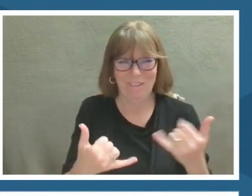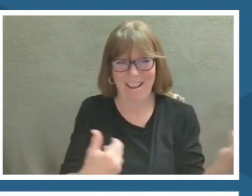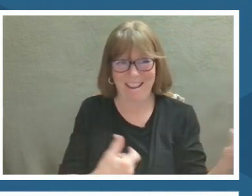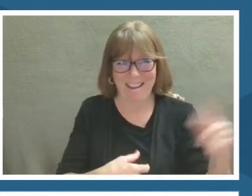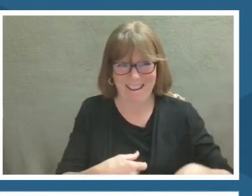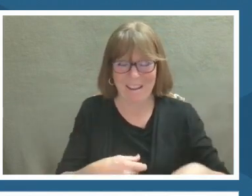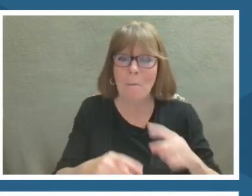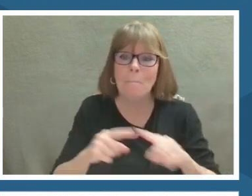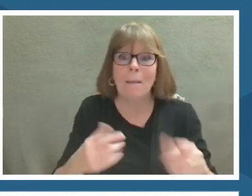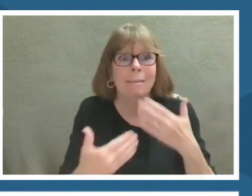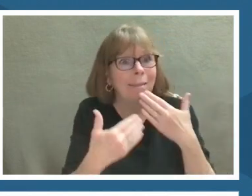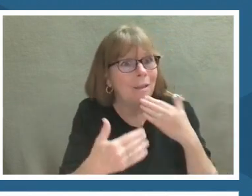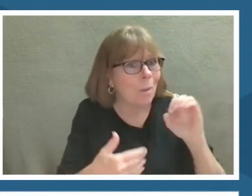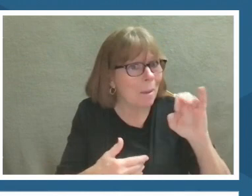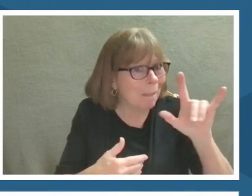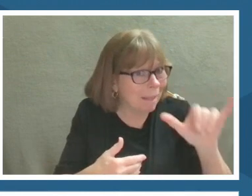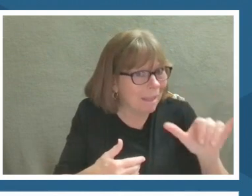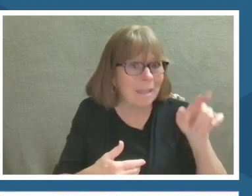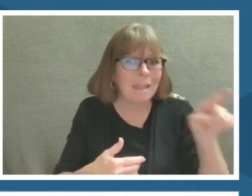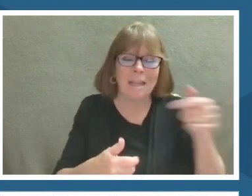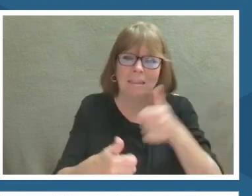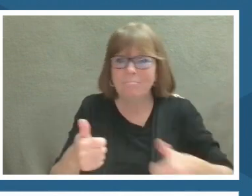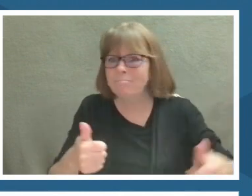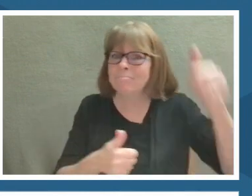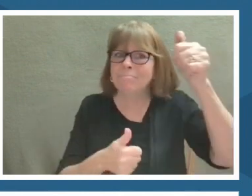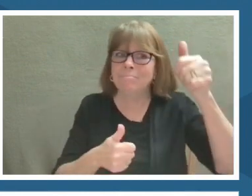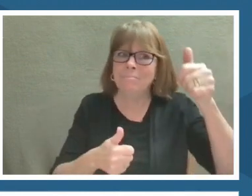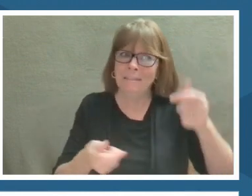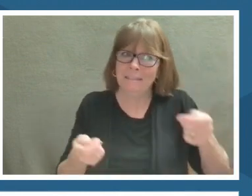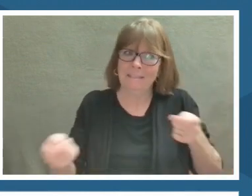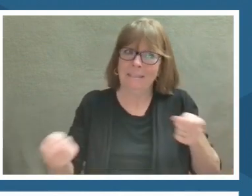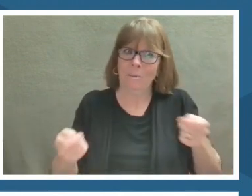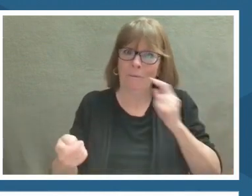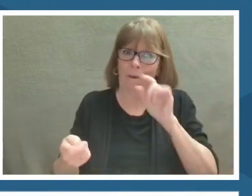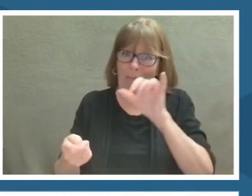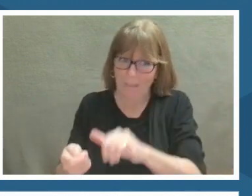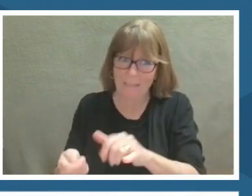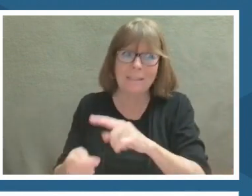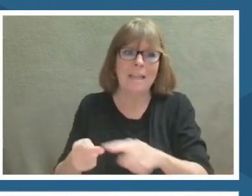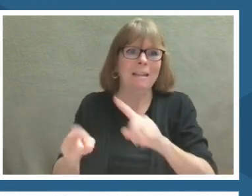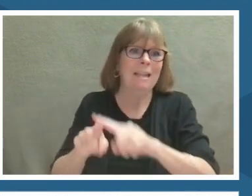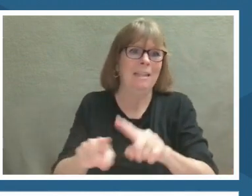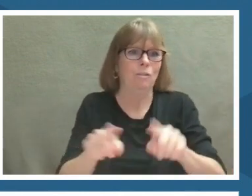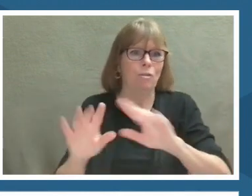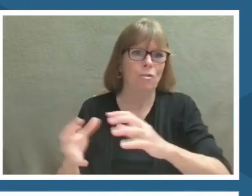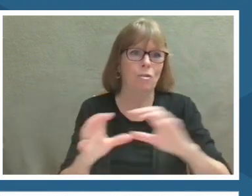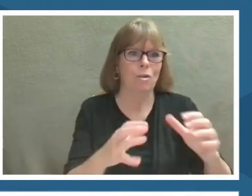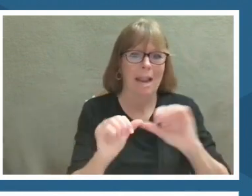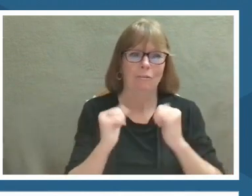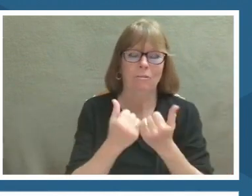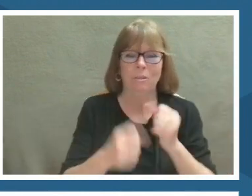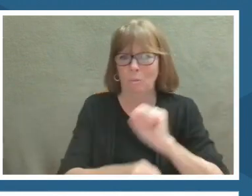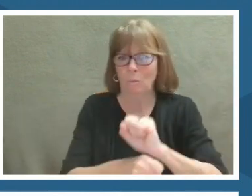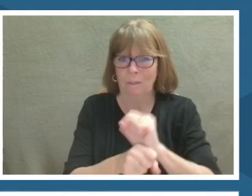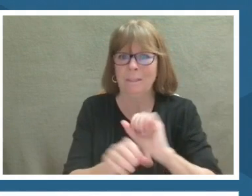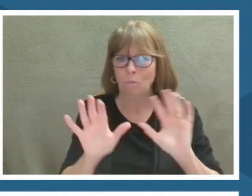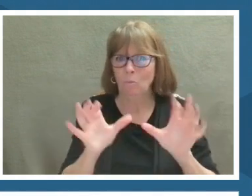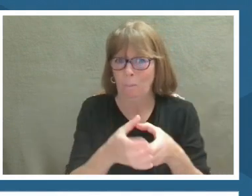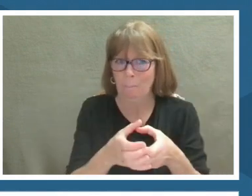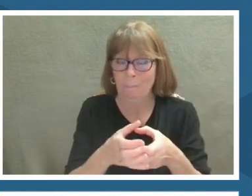the executive secretary of this